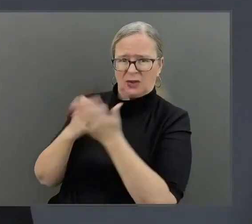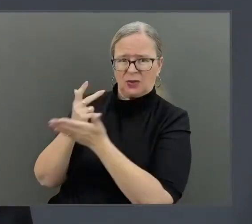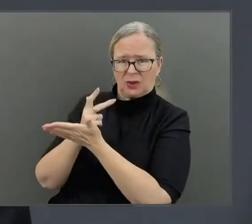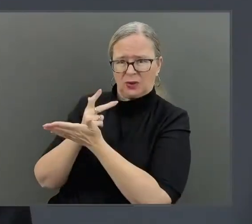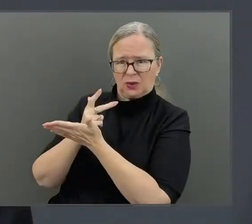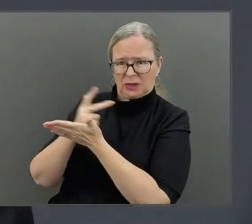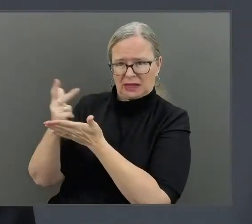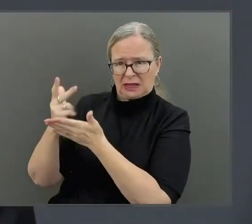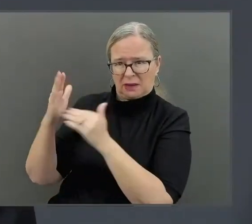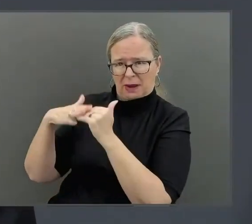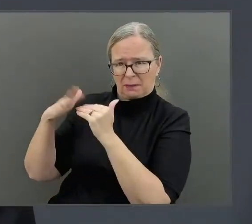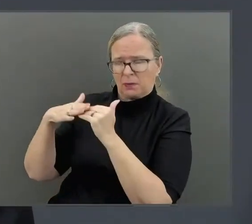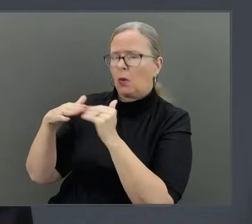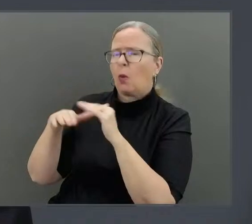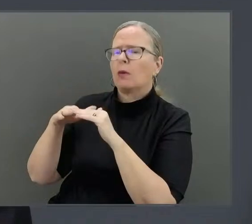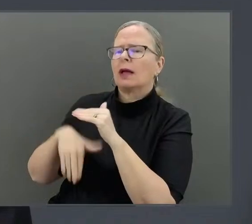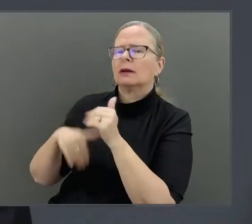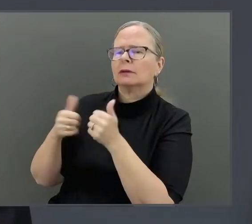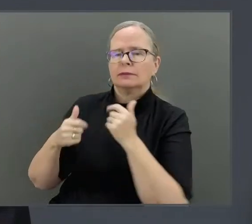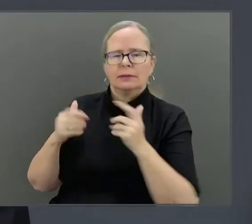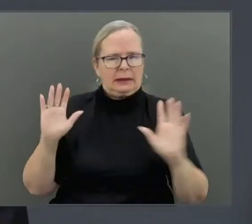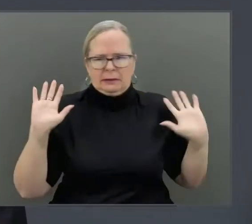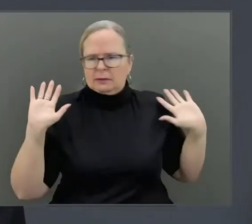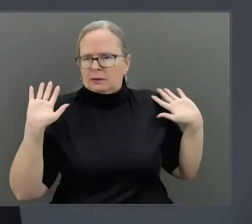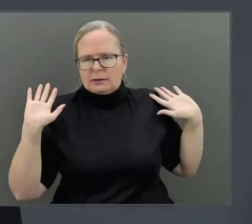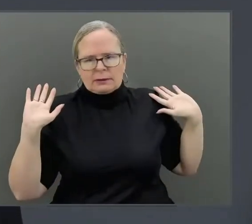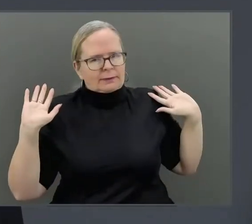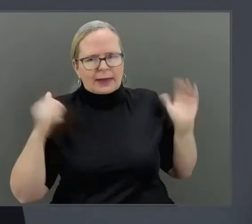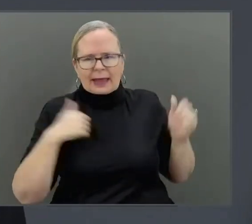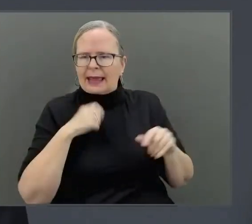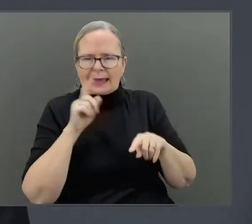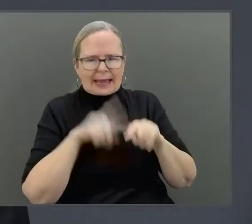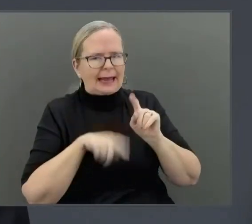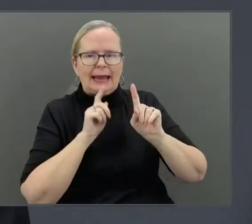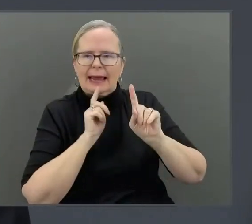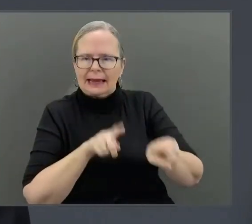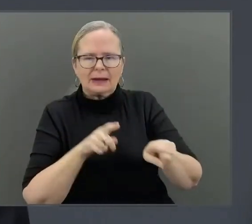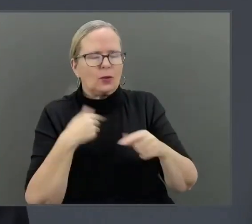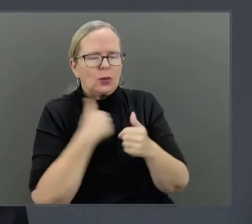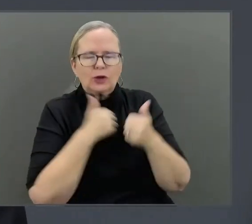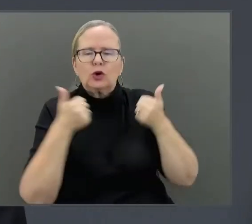every day to accelerate as quickly as we can as we learn more uh throughout this week uh